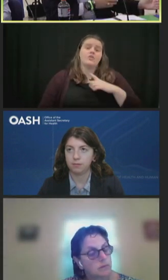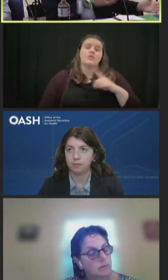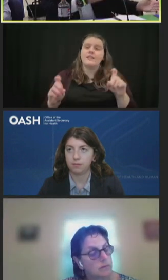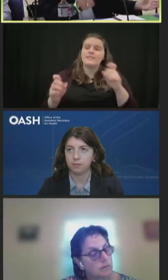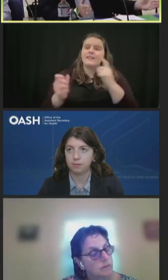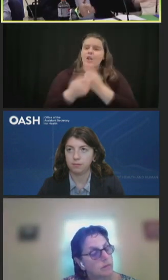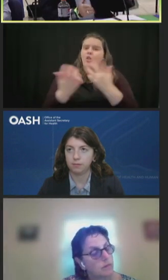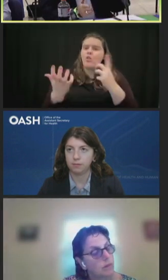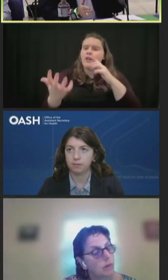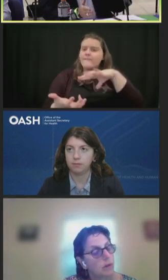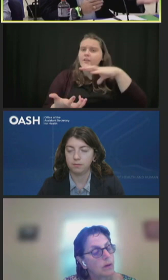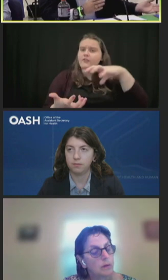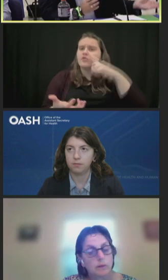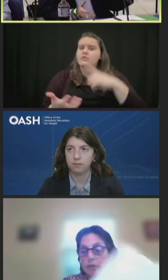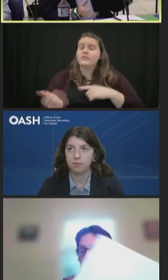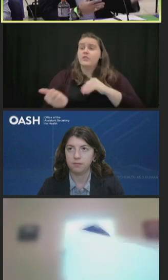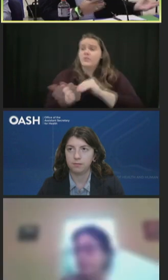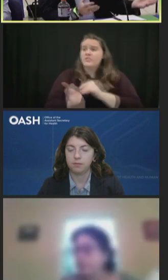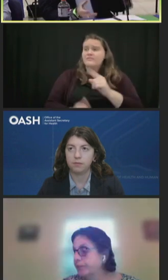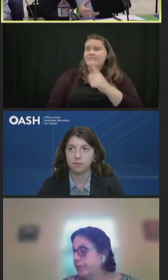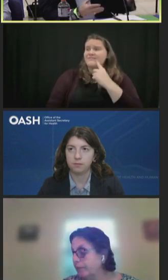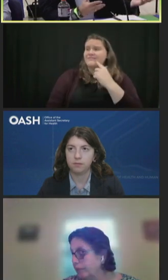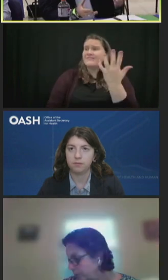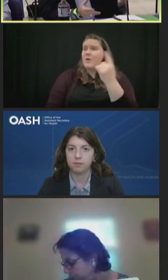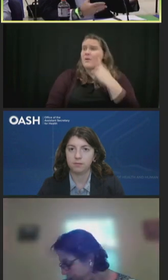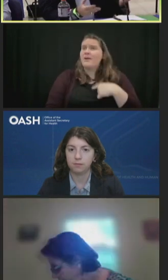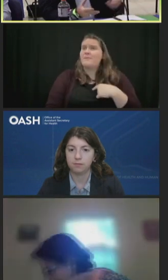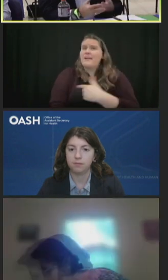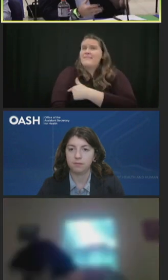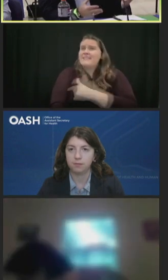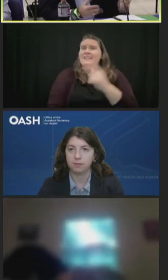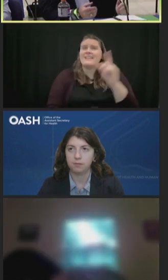and testing? I don't understand the reasoning between -- how that all comes together. So,